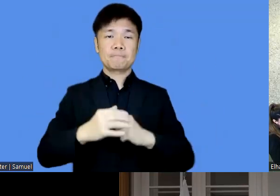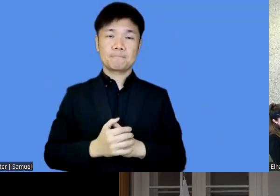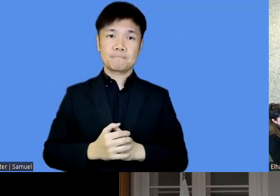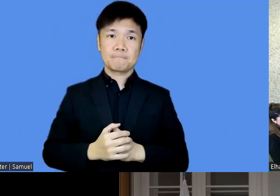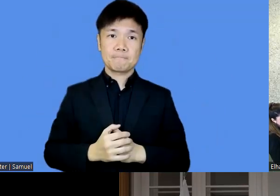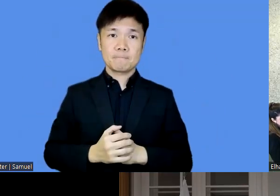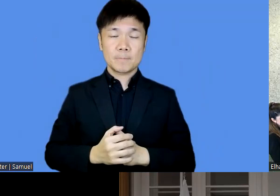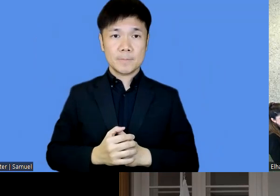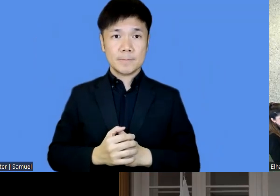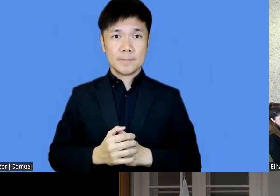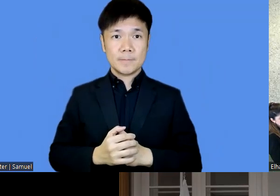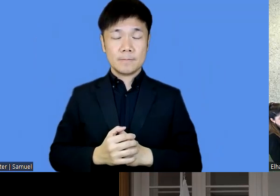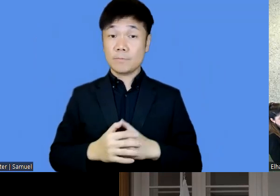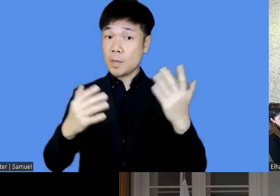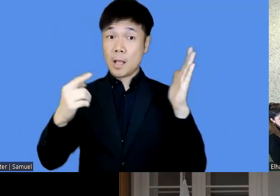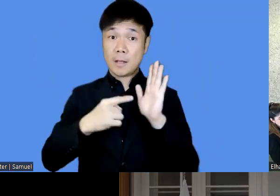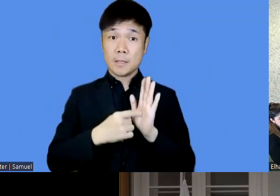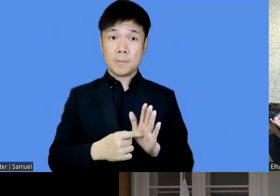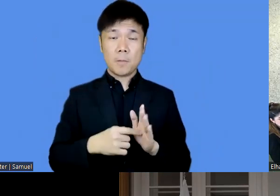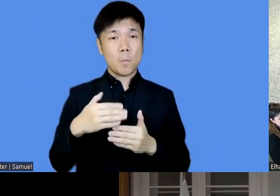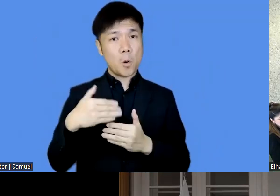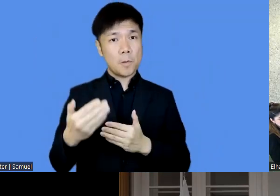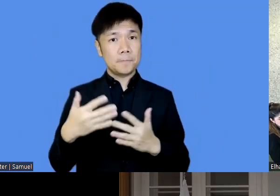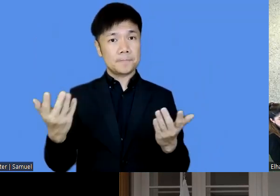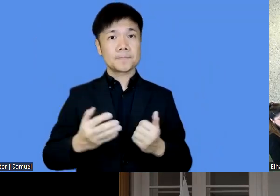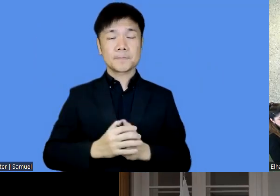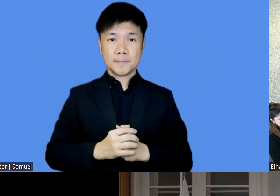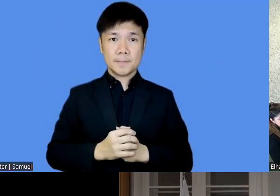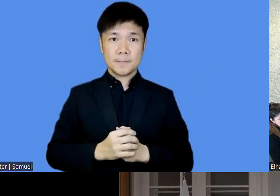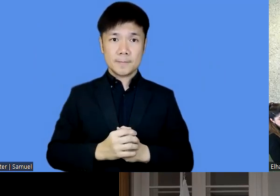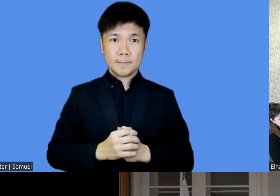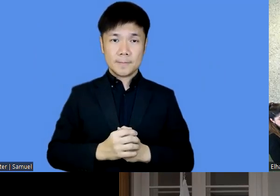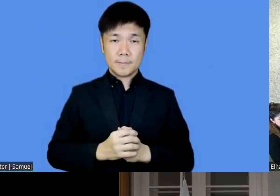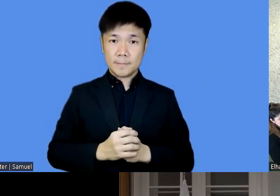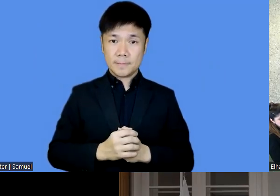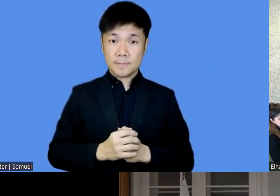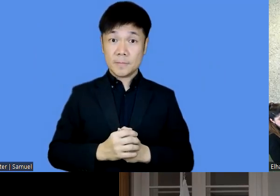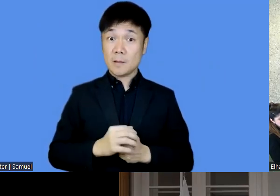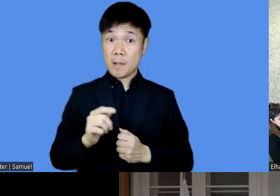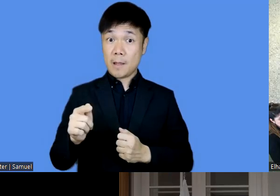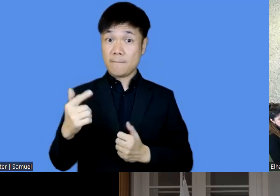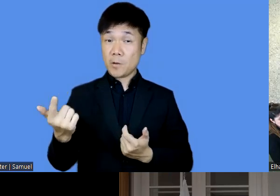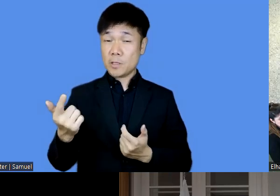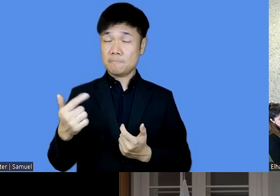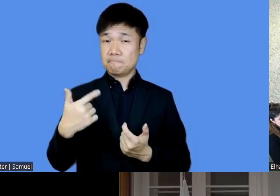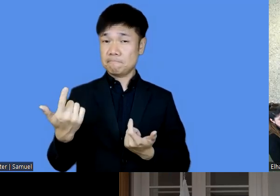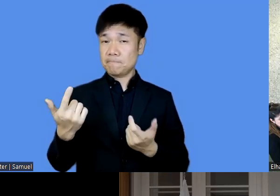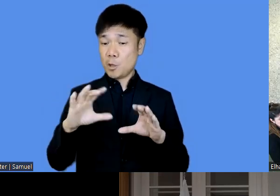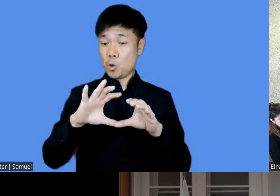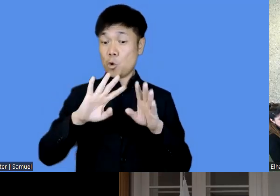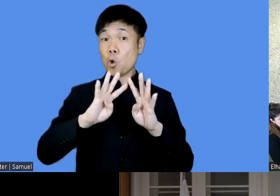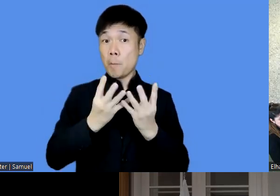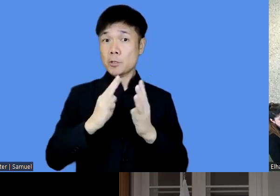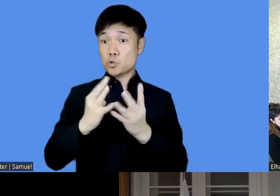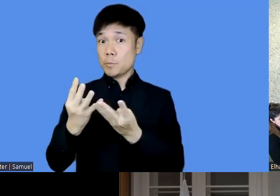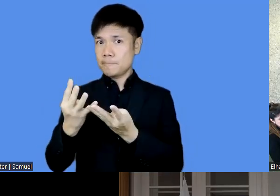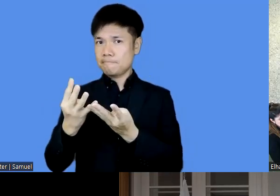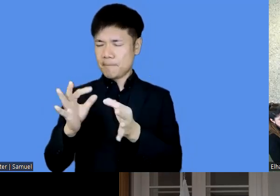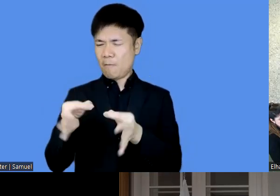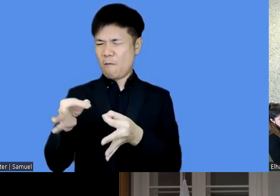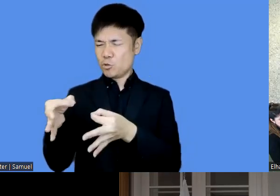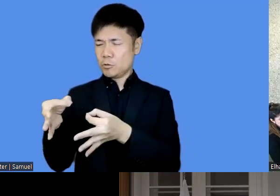There is the possibility of course to have official commissions or a side event, and/or